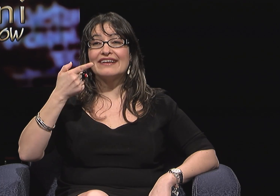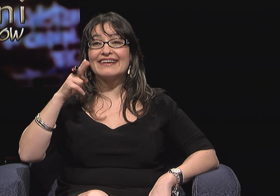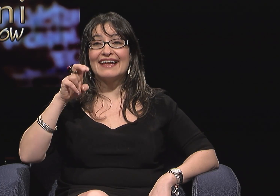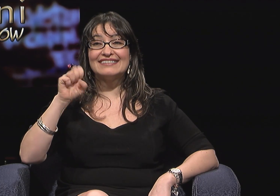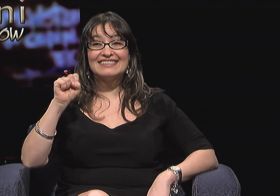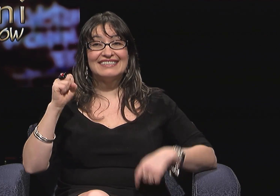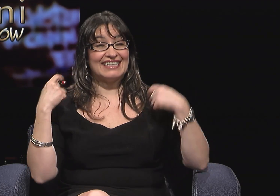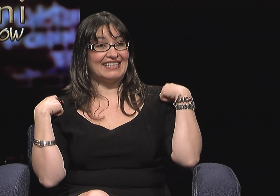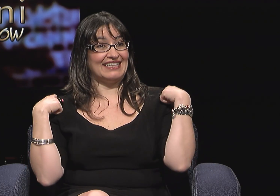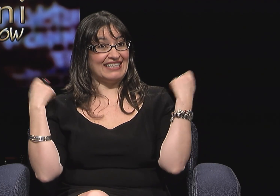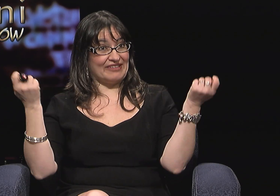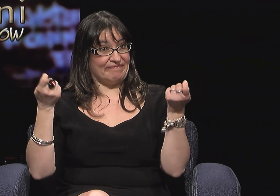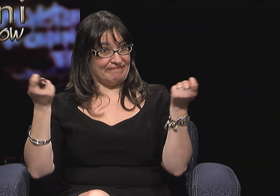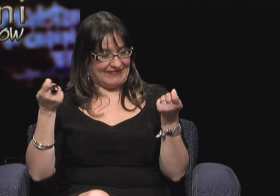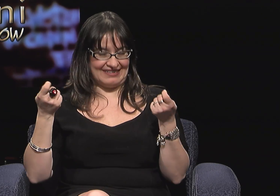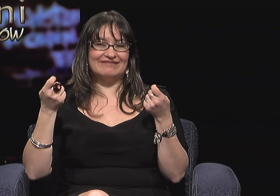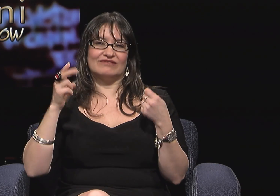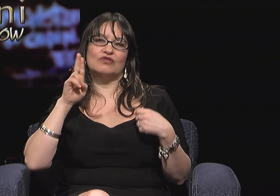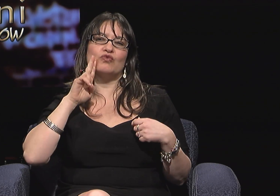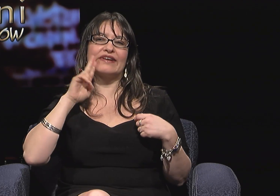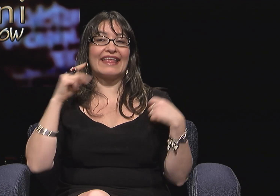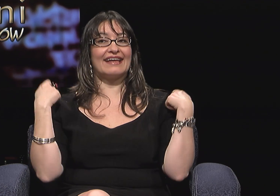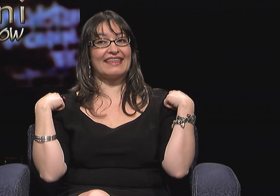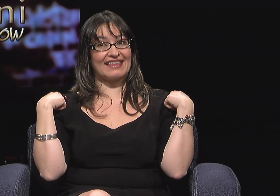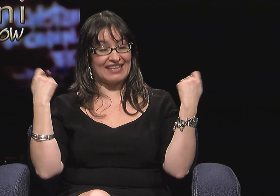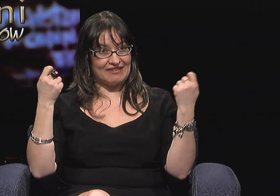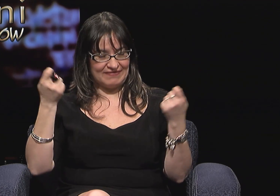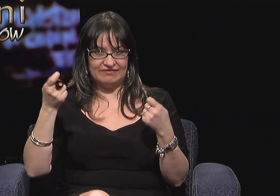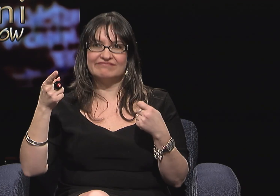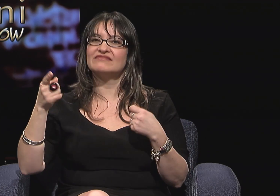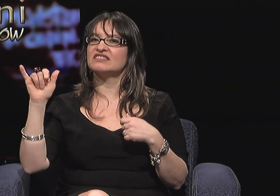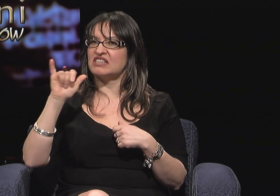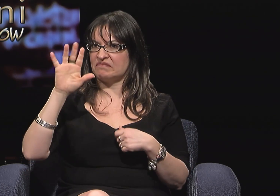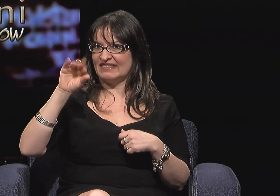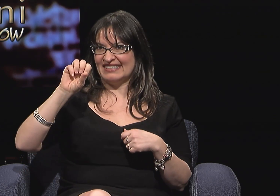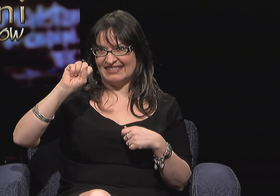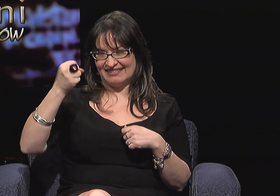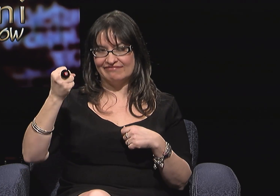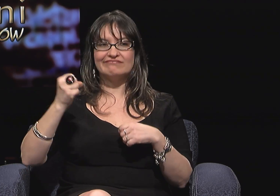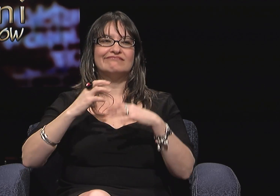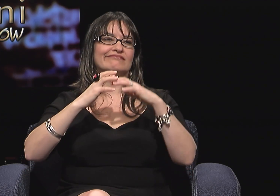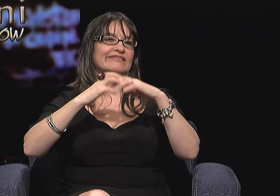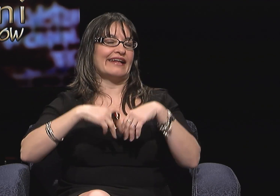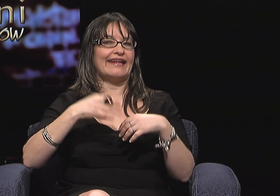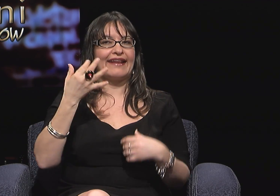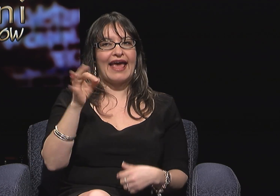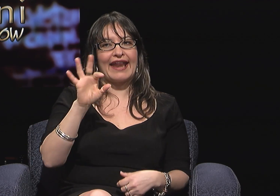Another building, Hughes Gym, was also built in 1950 and demolished in 1999.